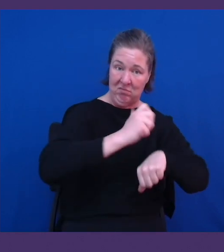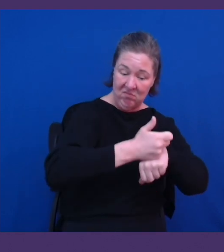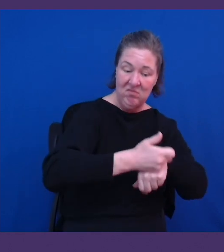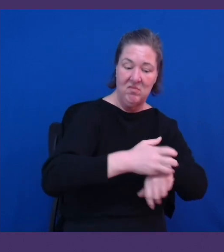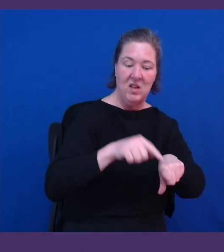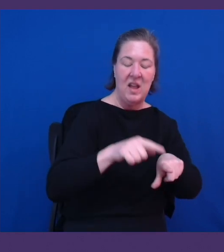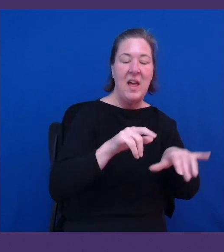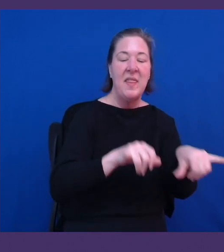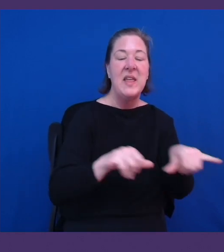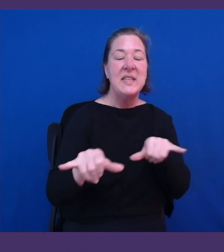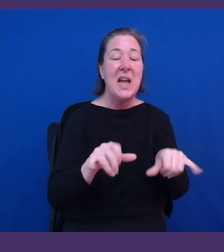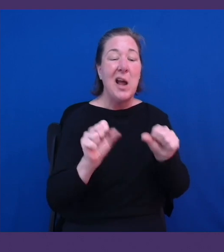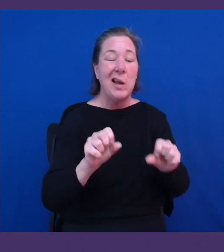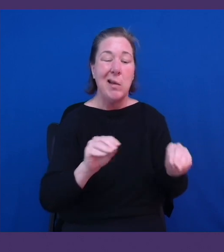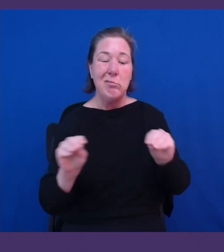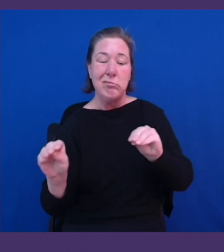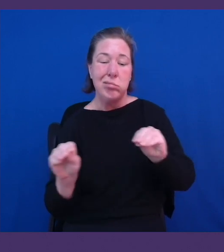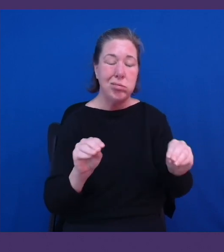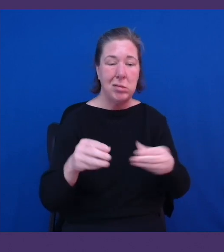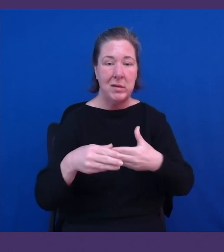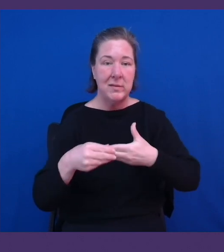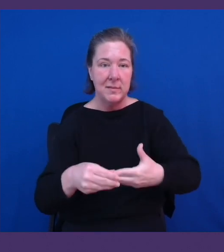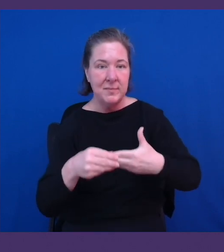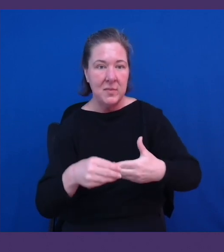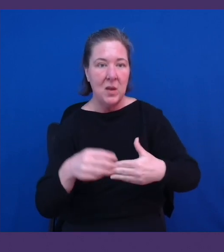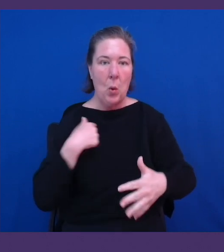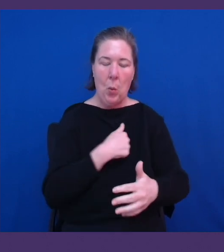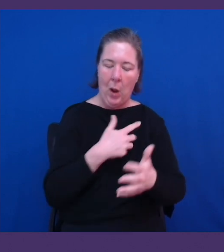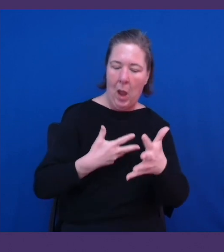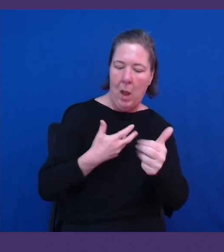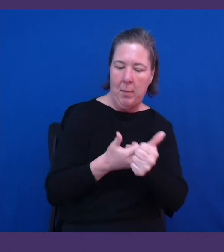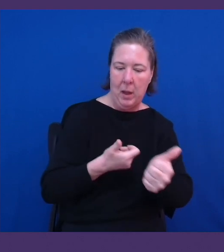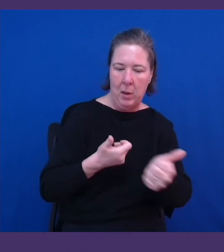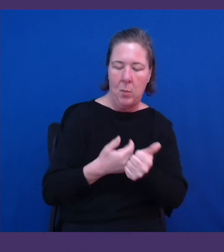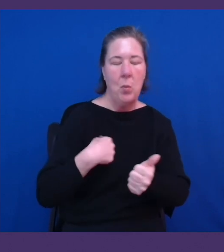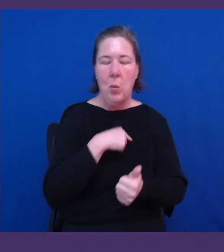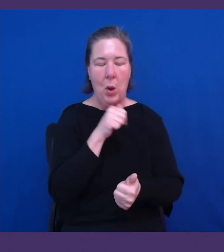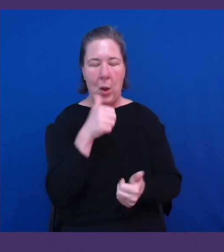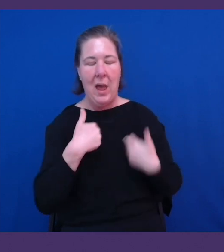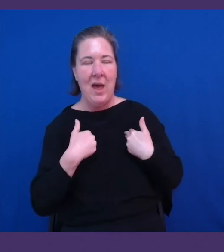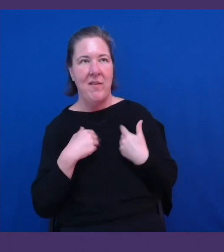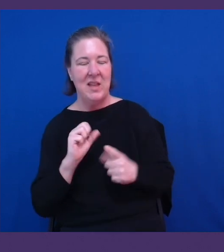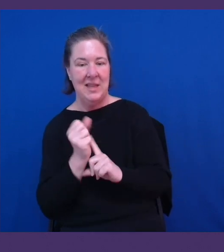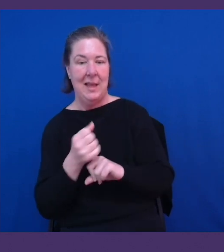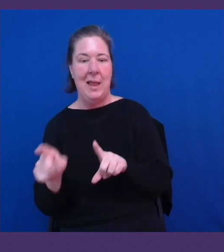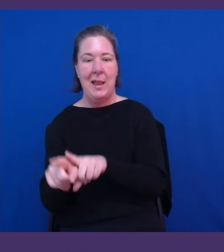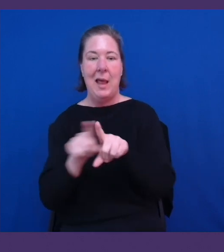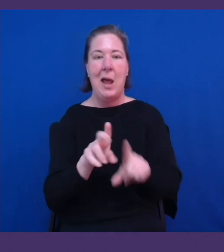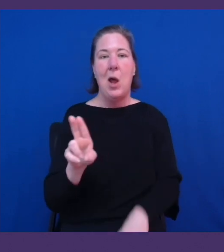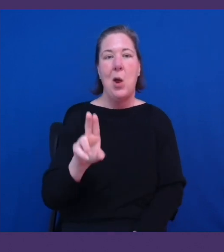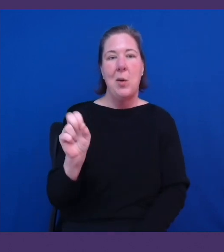So, we are updating the standards. We don't end up in a situation like in the US where you still point to WCAG 2.0,